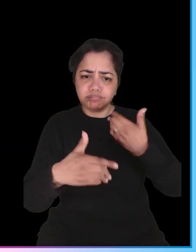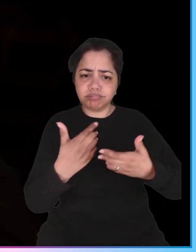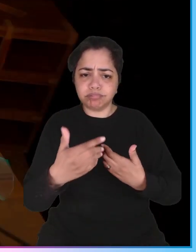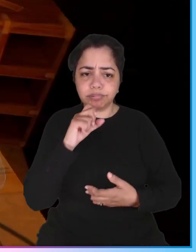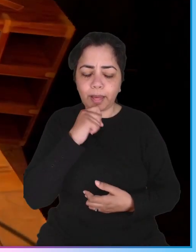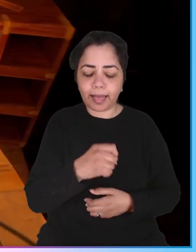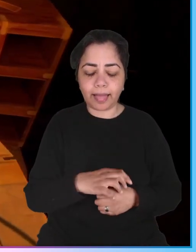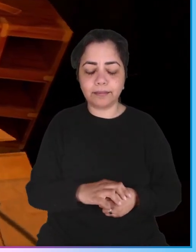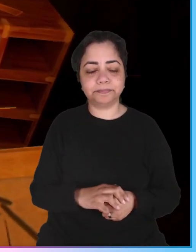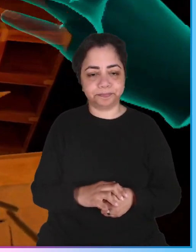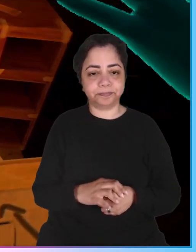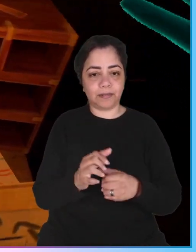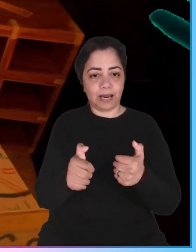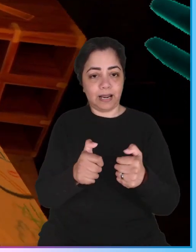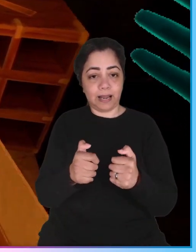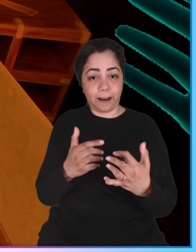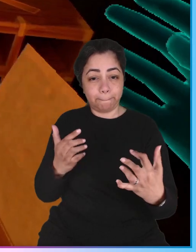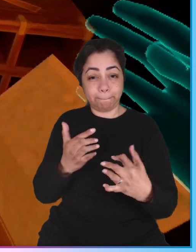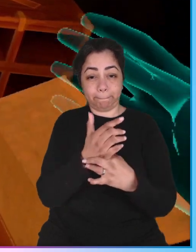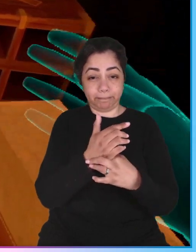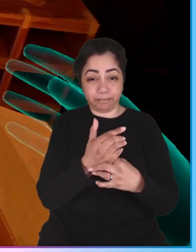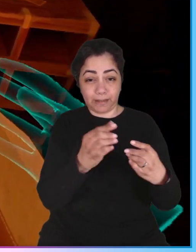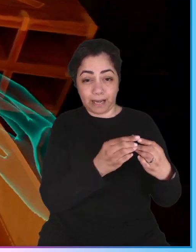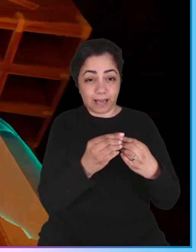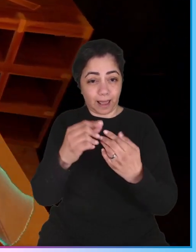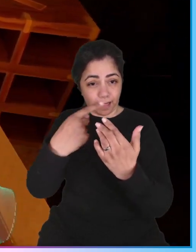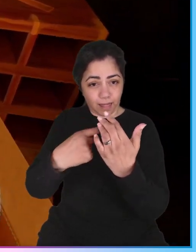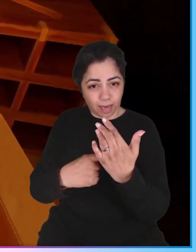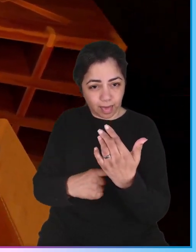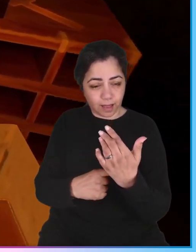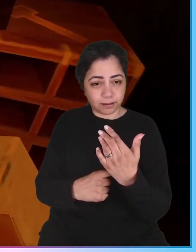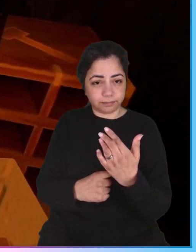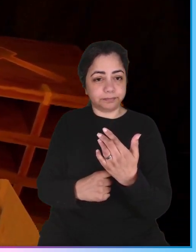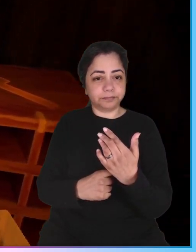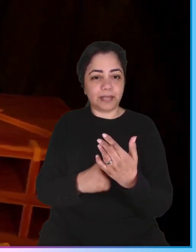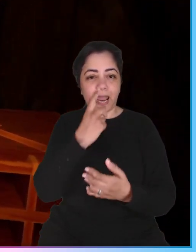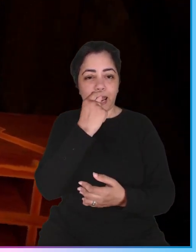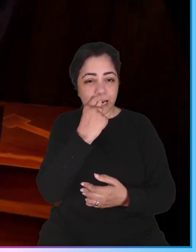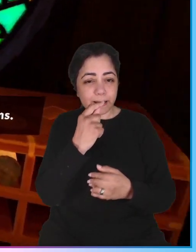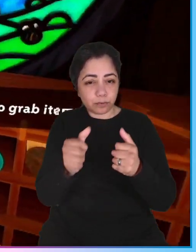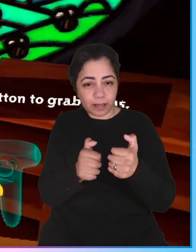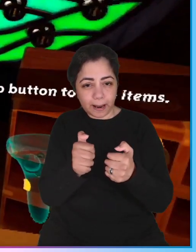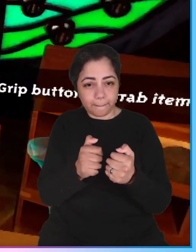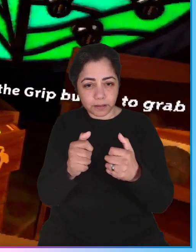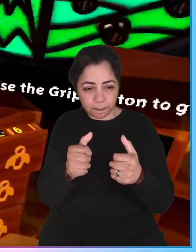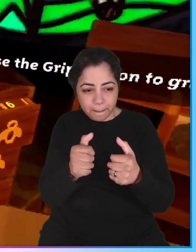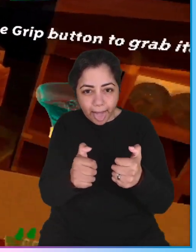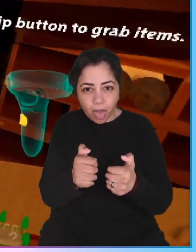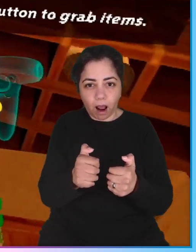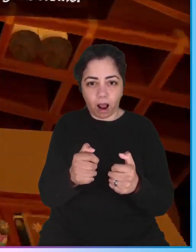Some features we’ve added to reduce cognitive load on our players are tutorials with button glyphs and controller movements